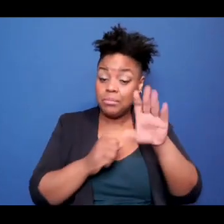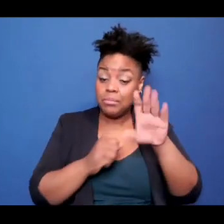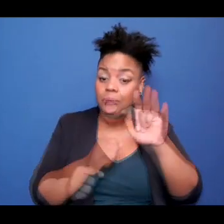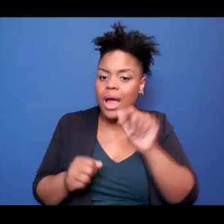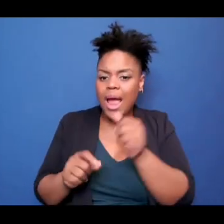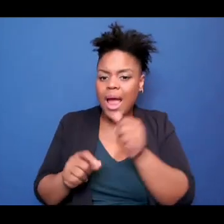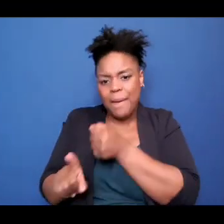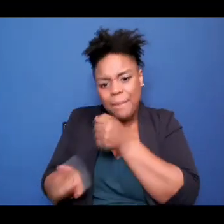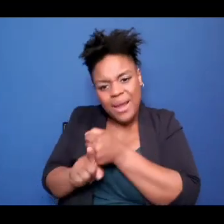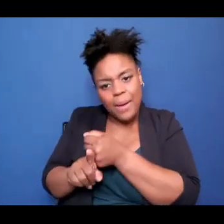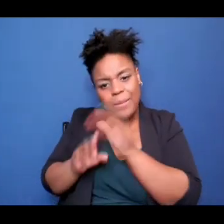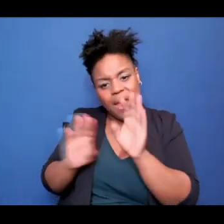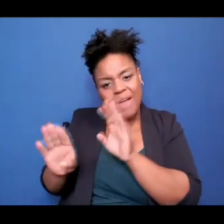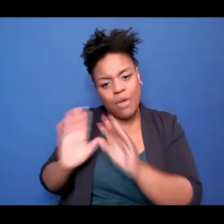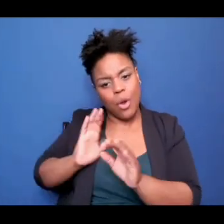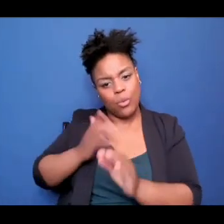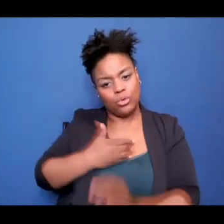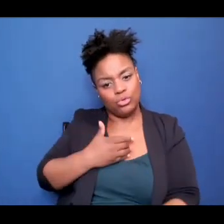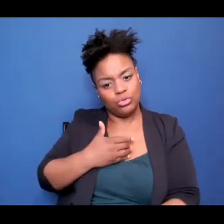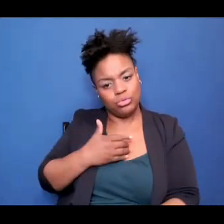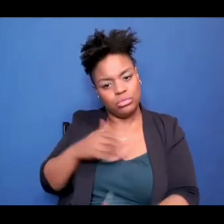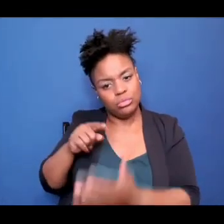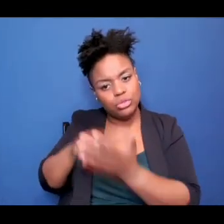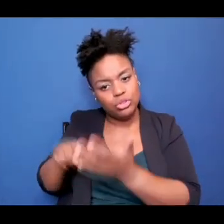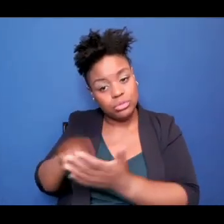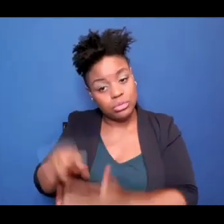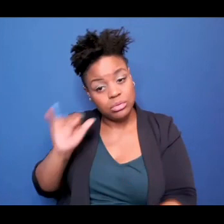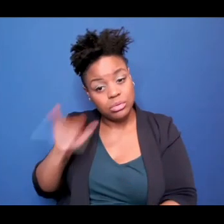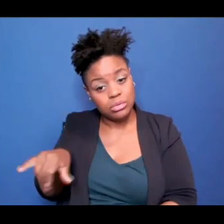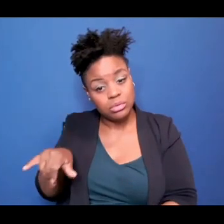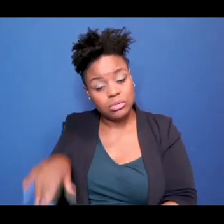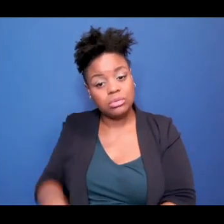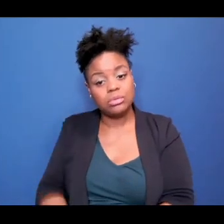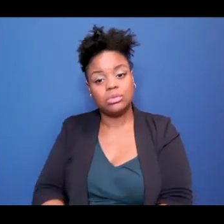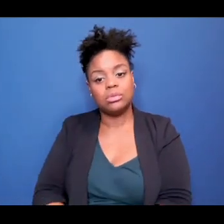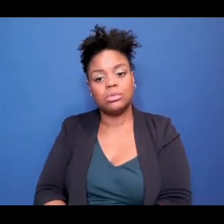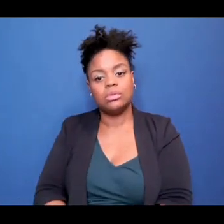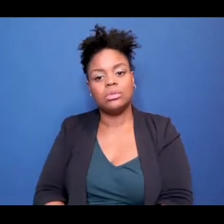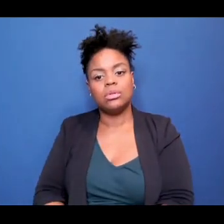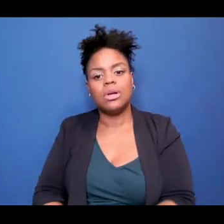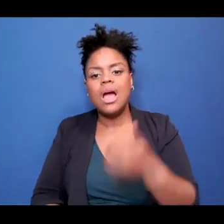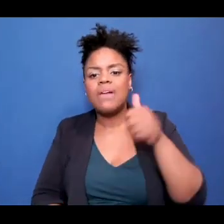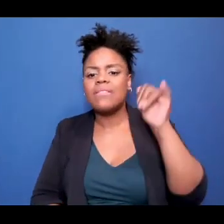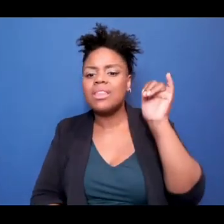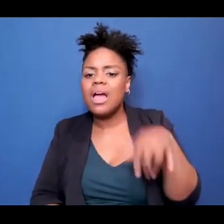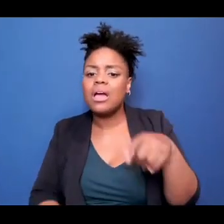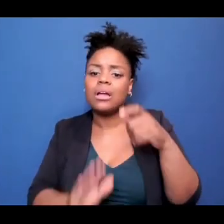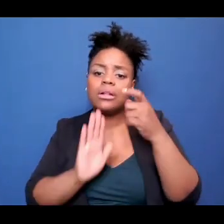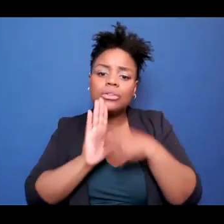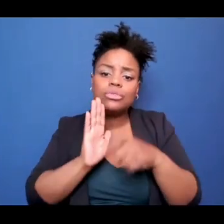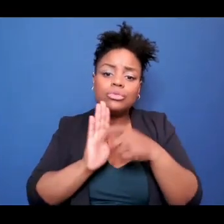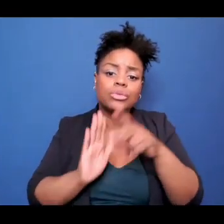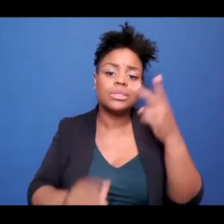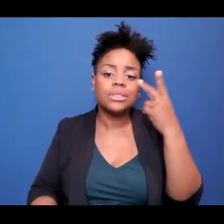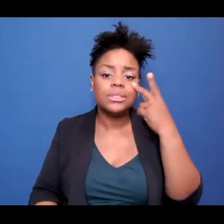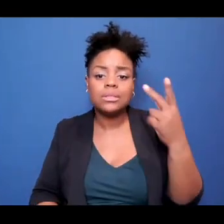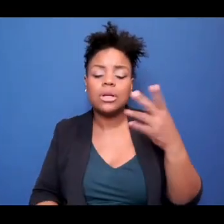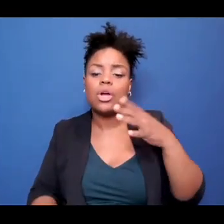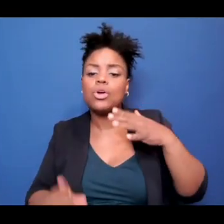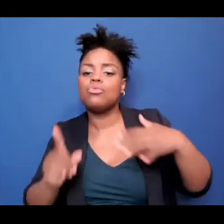ACTUALLY MADE THE LINK TO WHAT'S THE IMPACT ON BEHAVIOR, SO. SO ANY OF THAT LET TOUR YOU SEE